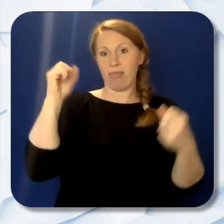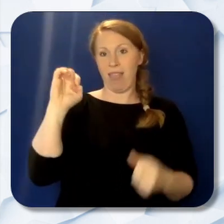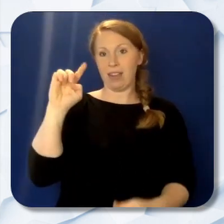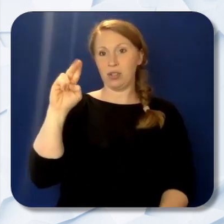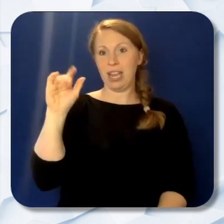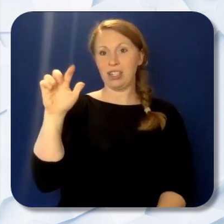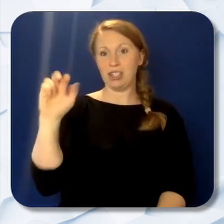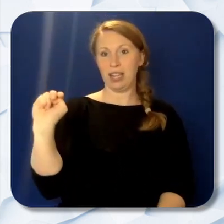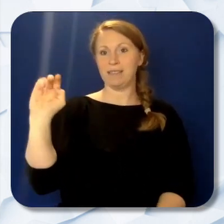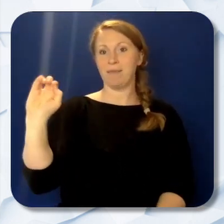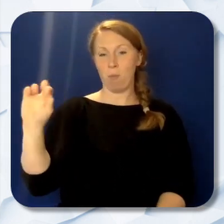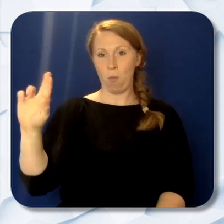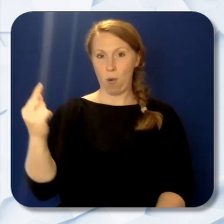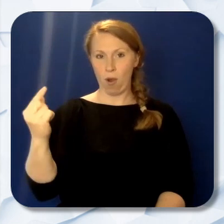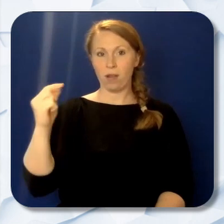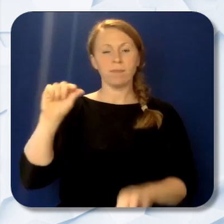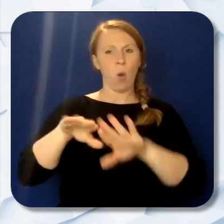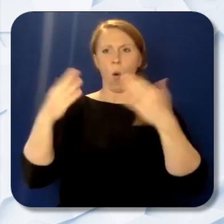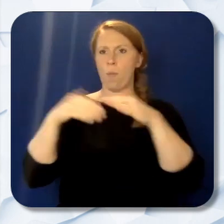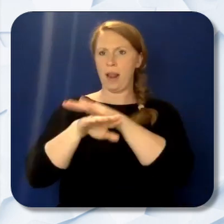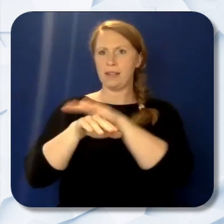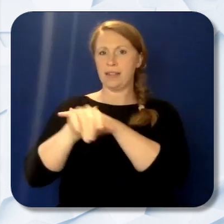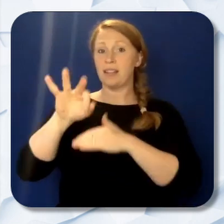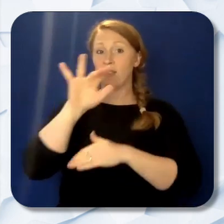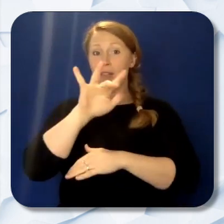open access. If you just click on the educator, tab by grade level,